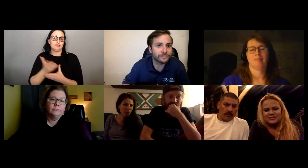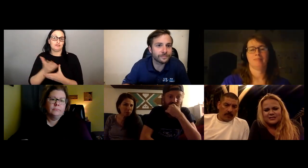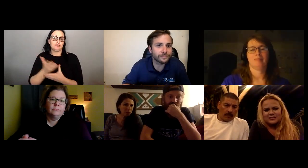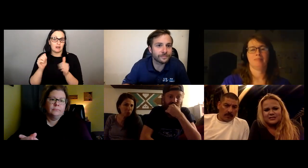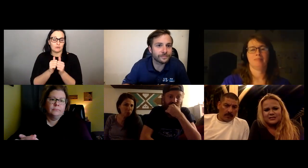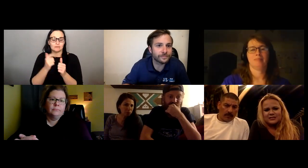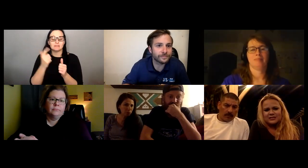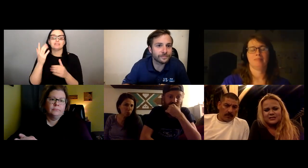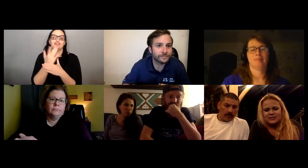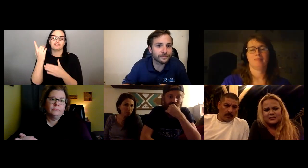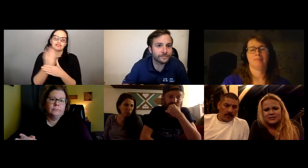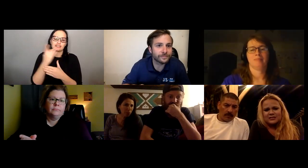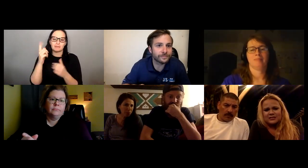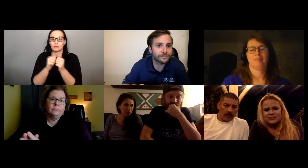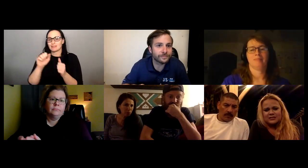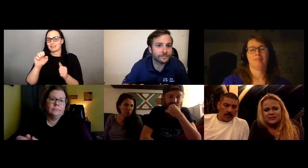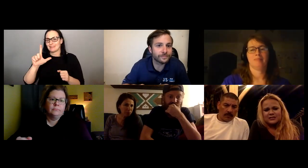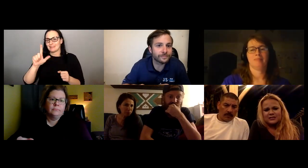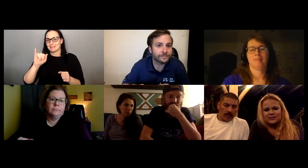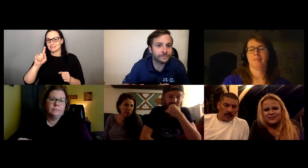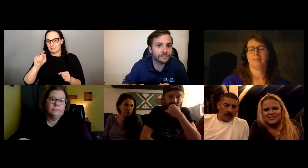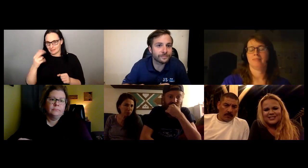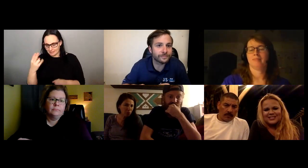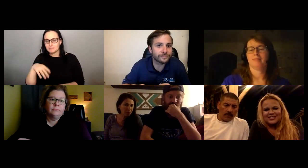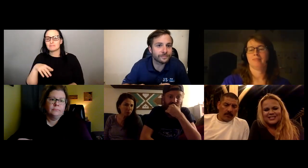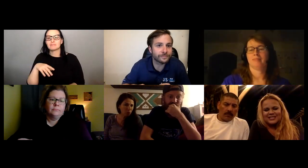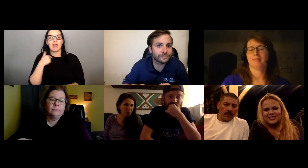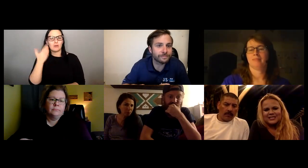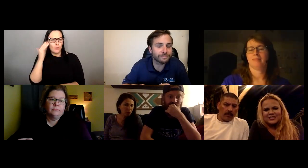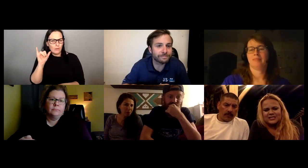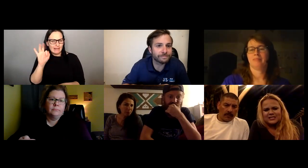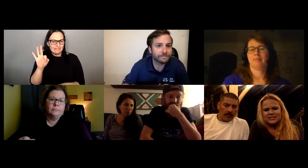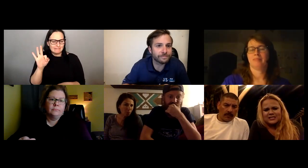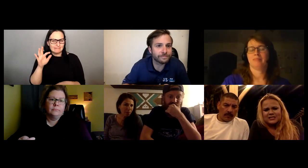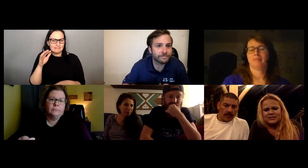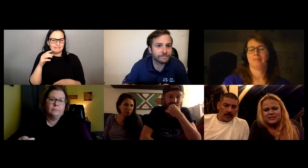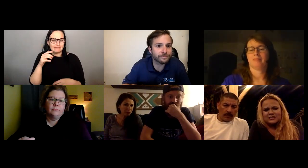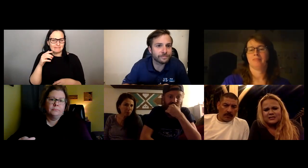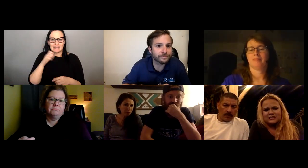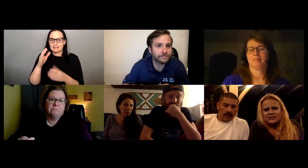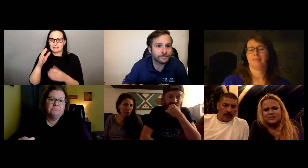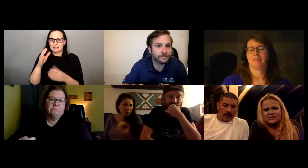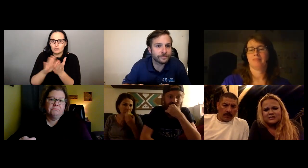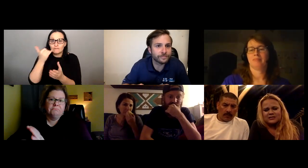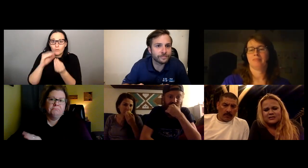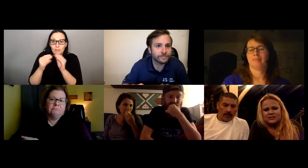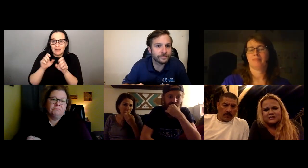um uh i don't know i don't know if i can get any your number maybe so i can text you some